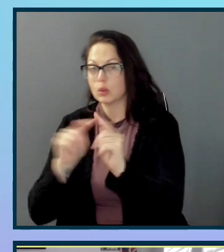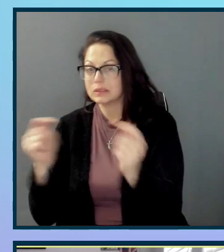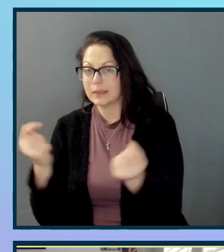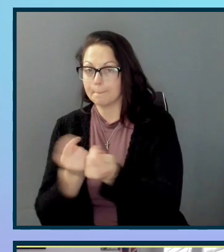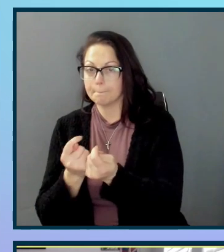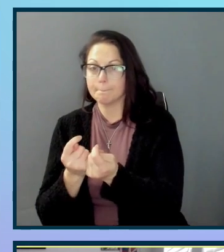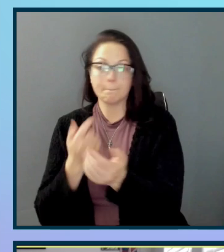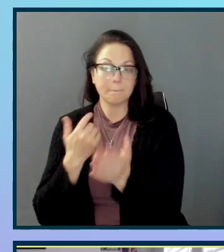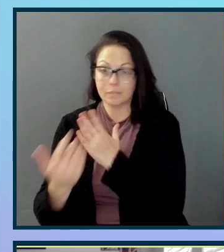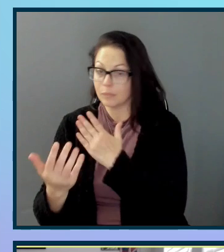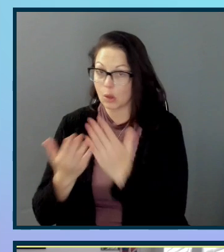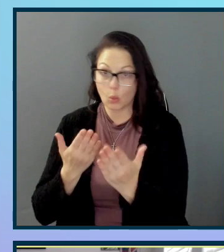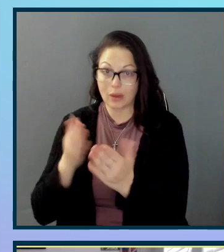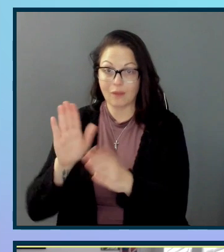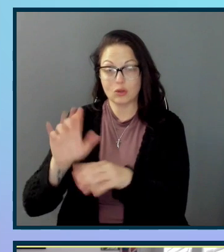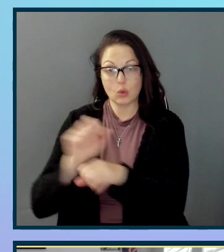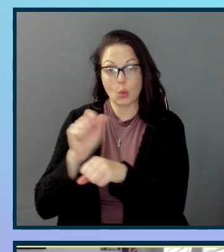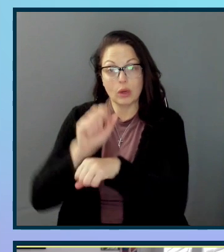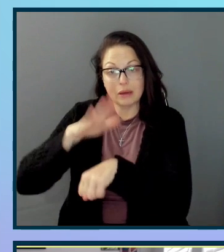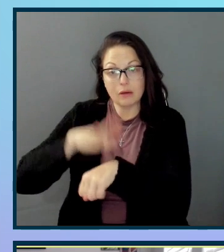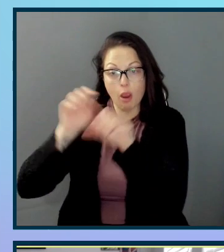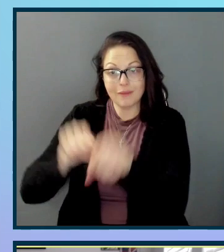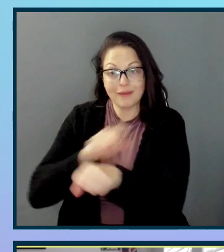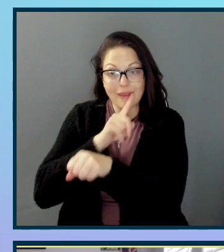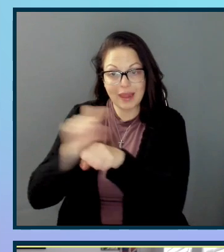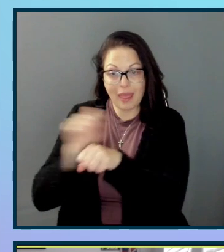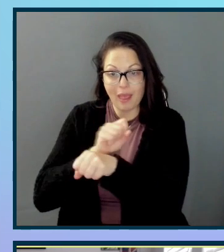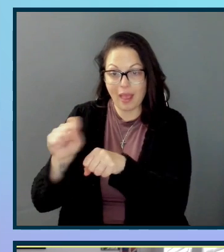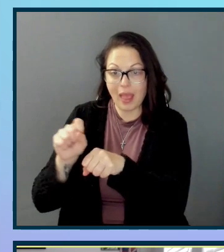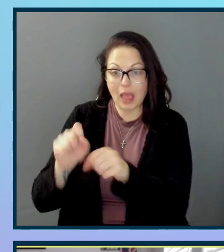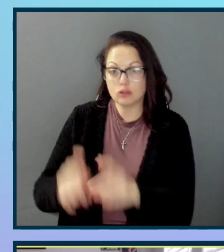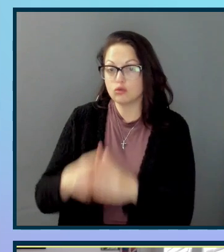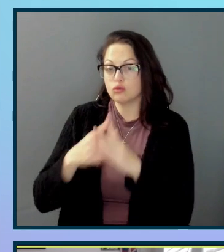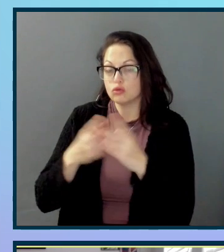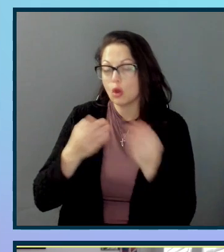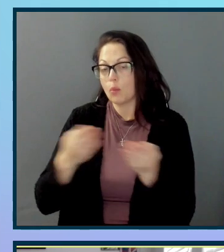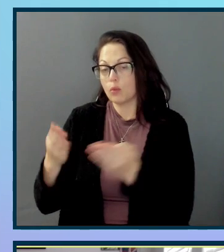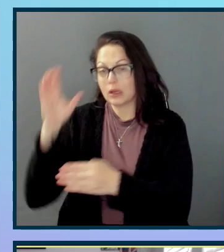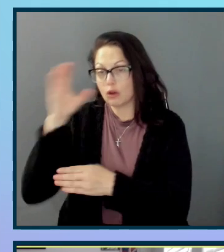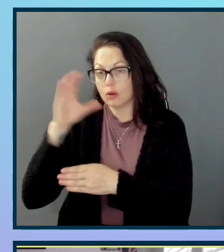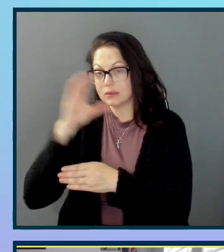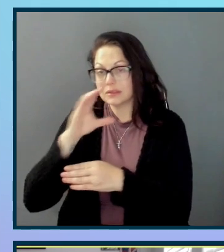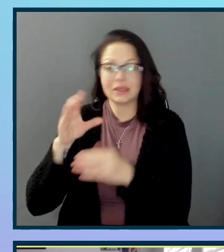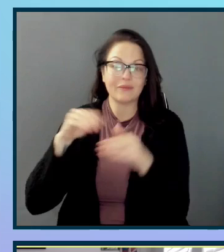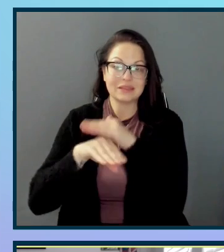whatever it is that you're working on that you can actually take to start to bring cognitive accessibility into your work.